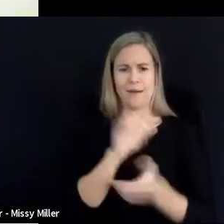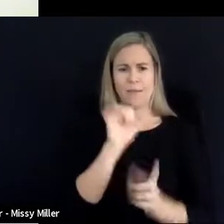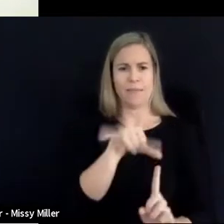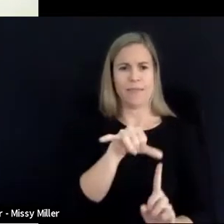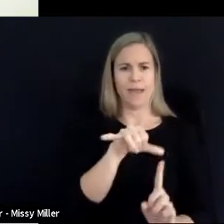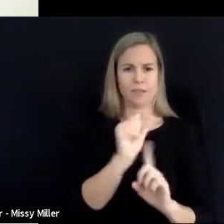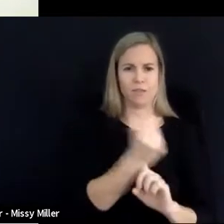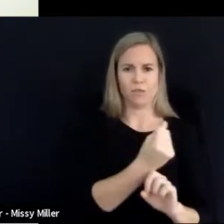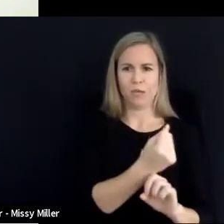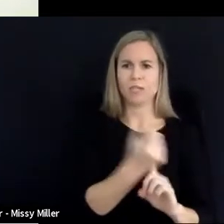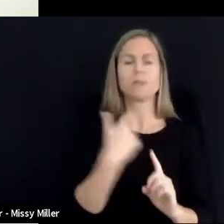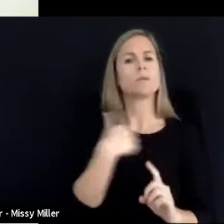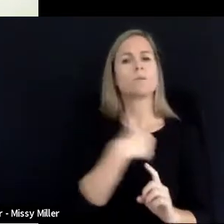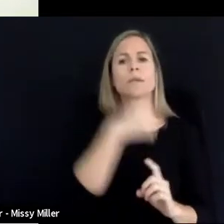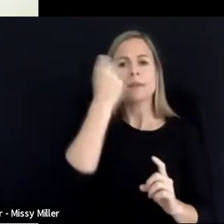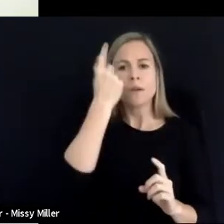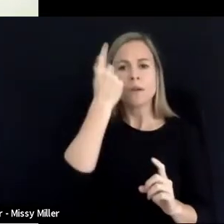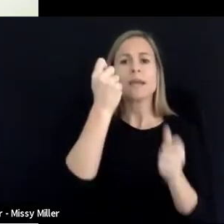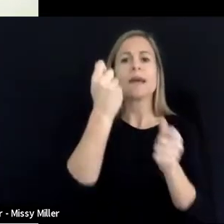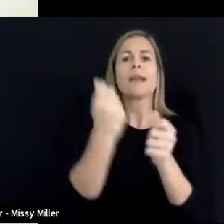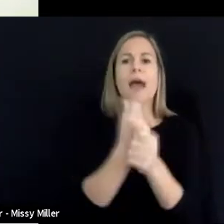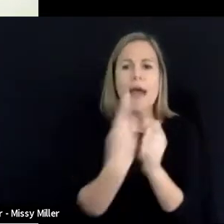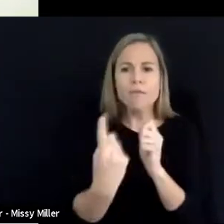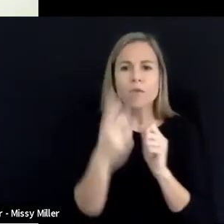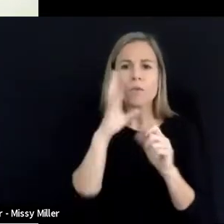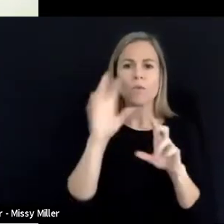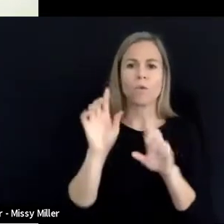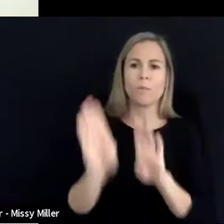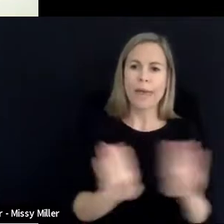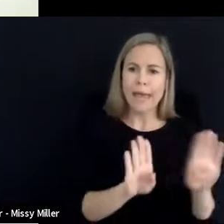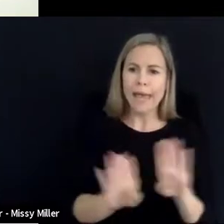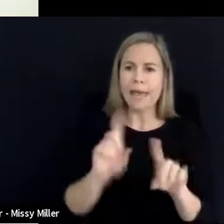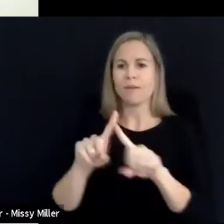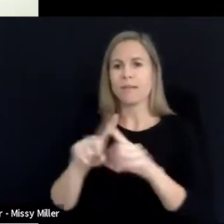that everybody behaves and people figure out how they're going to behave.